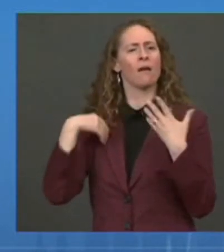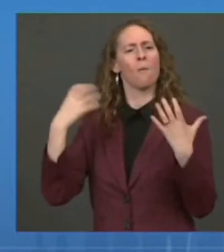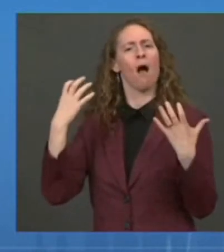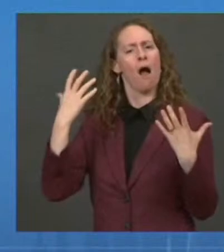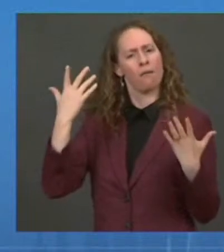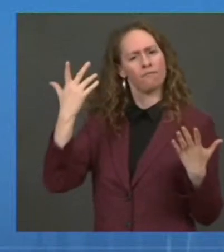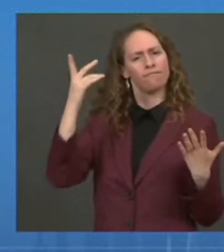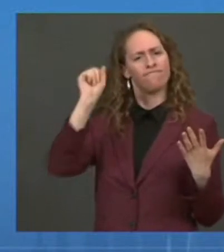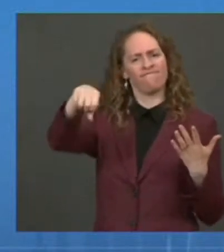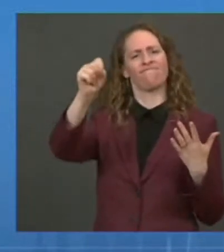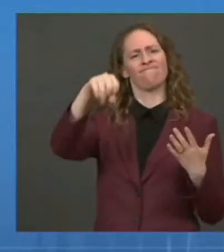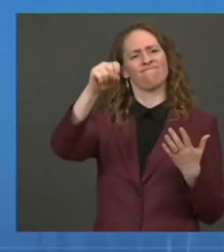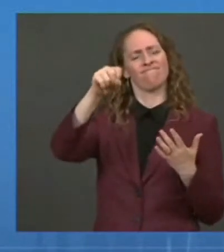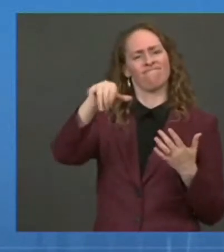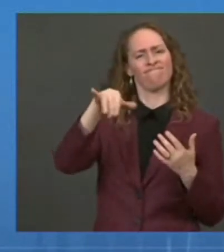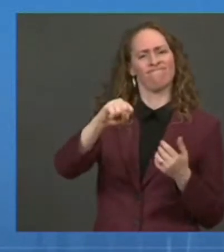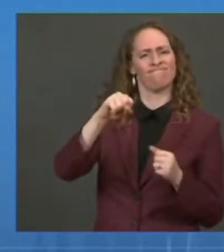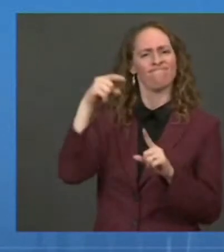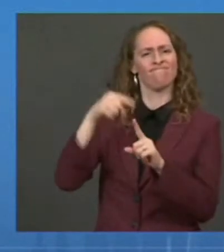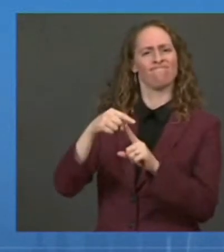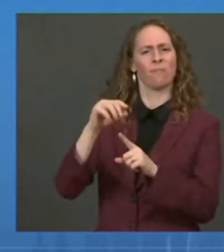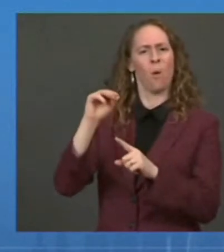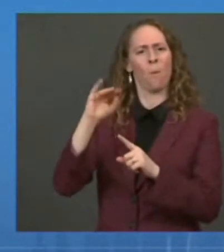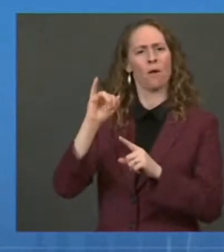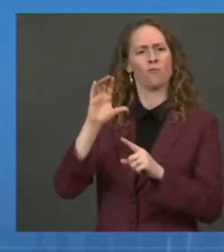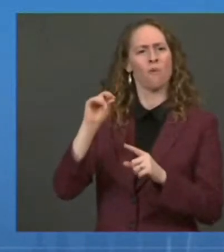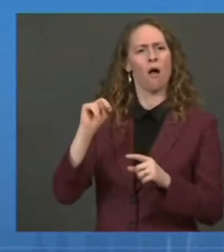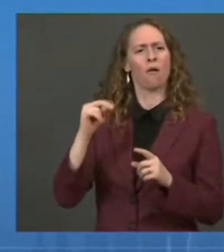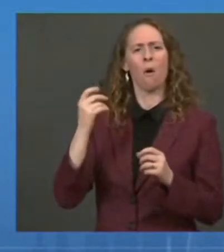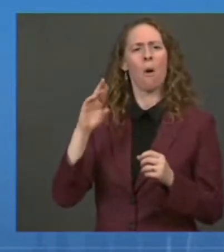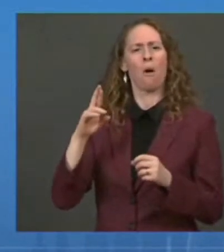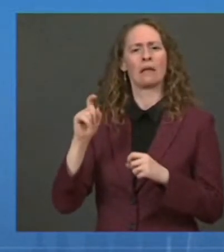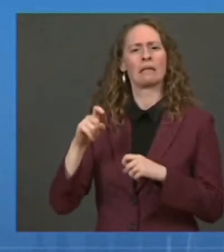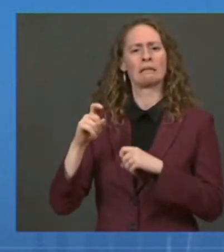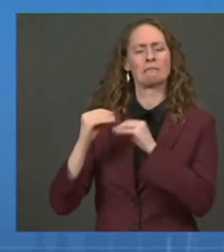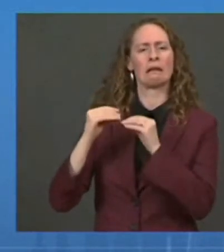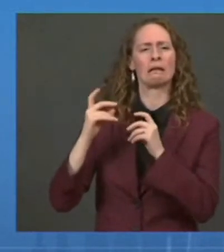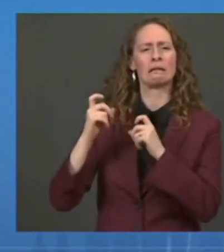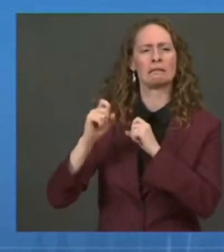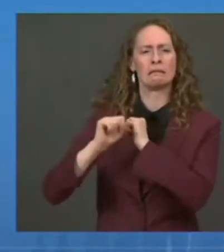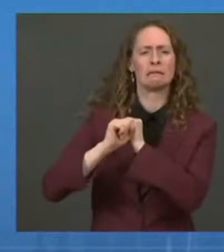MOMENT WHERE WE HAVE A CLEAR PICTURE OR IS IT GOING TO TAKE